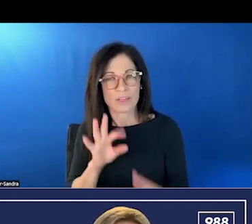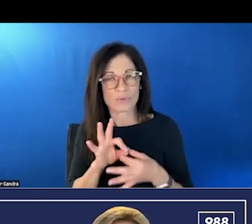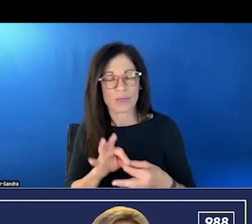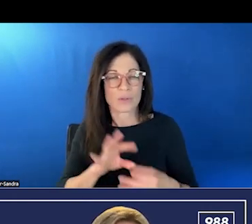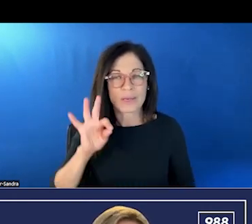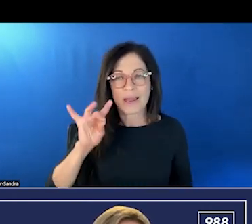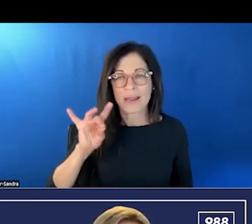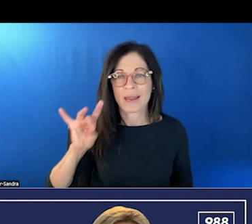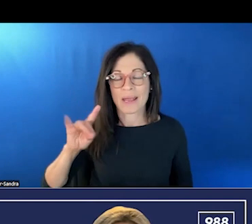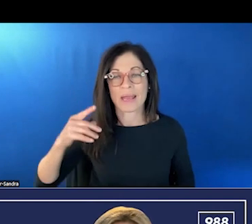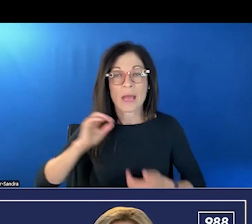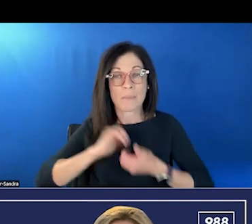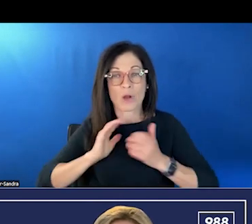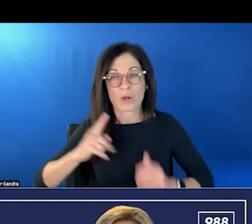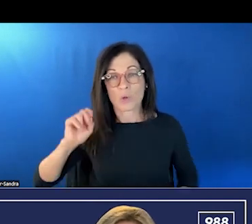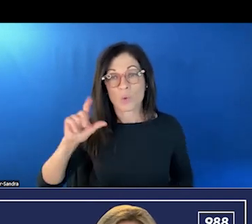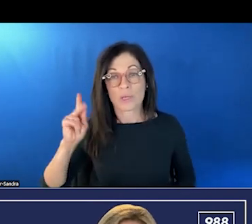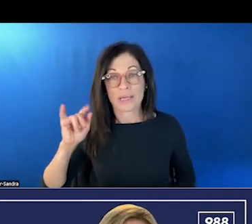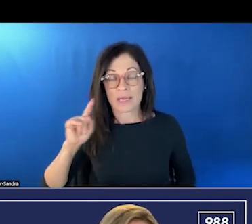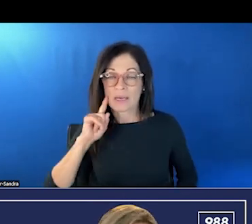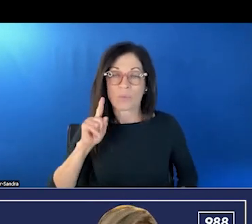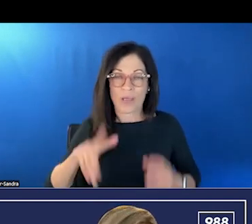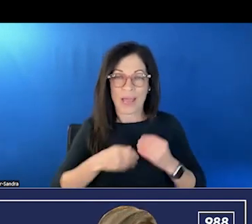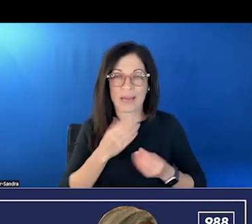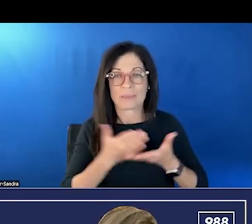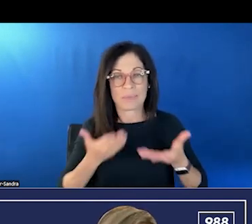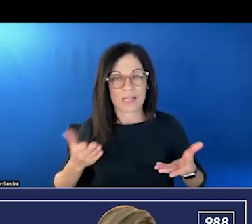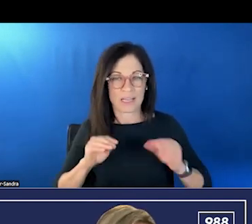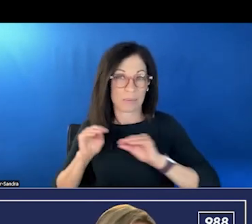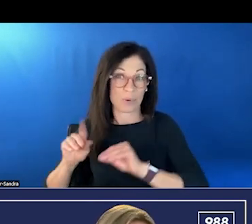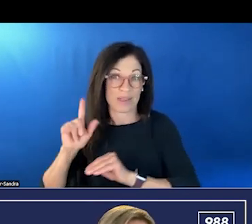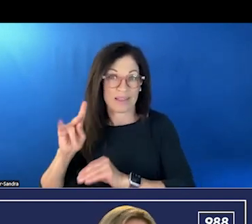WE HAVE ADDED SOME MATERIALS. I AM GOING TO PUT THE LINK IN THE CHAT IN A MINUTE.